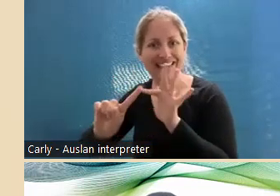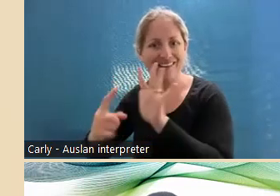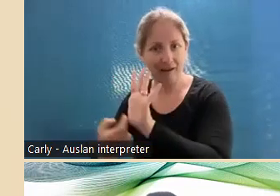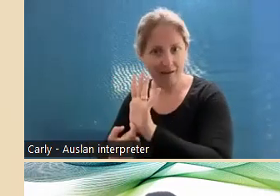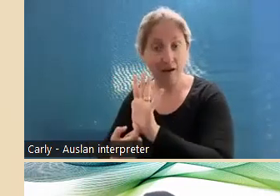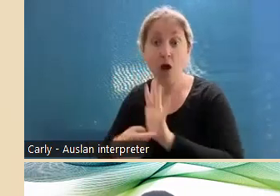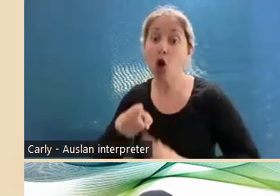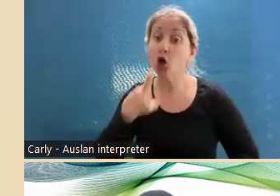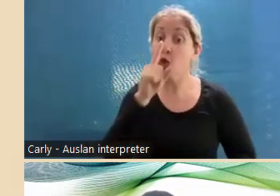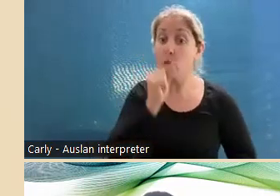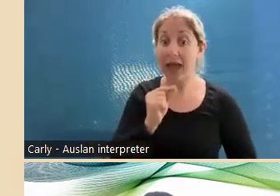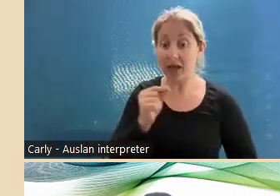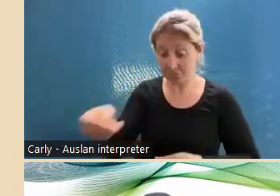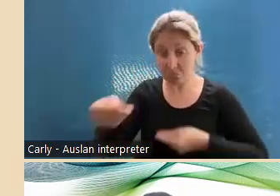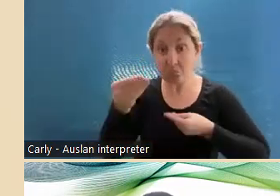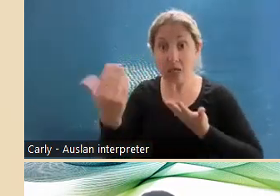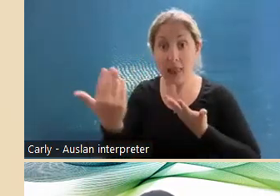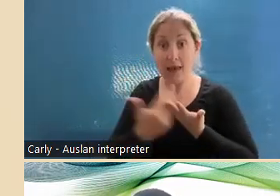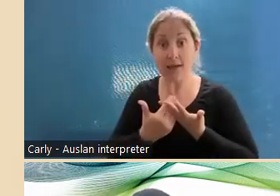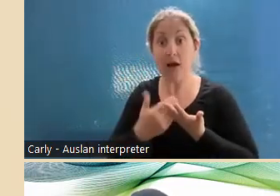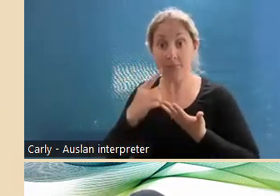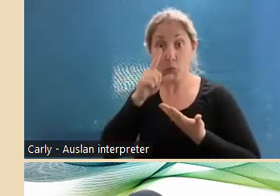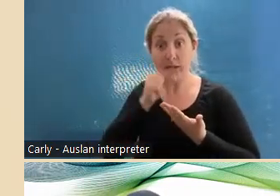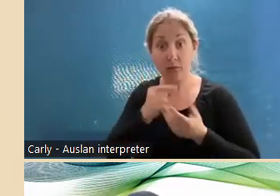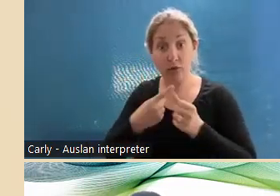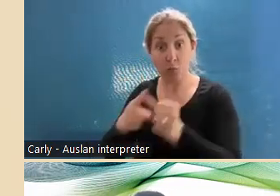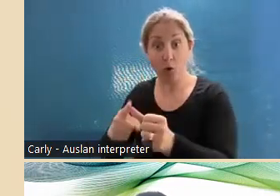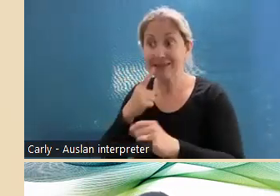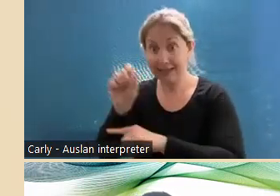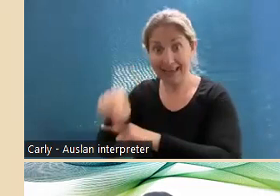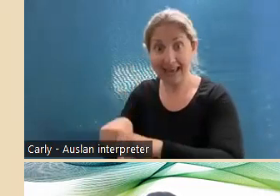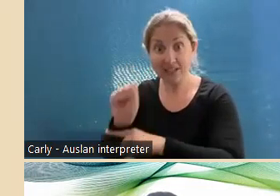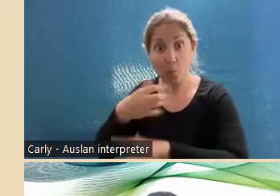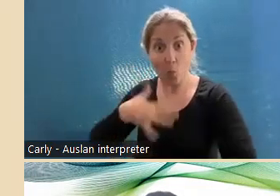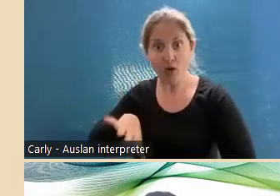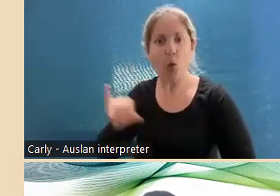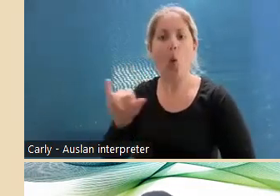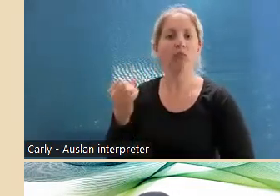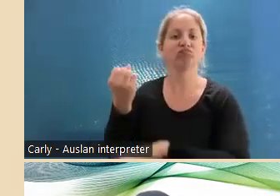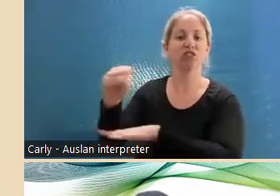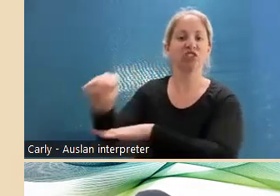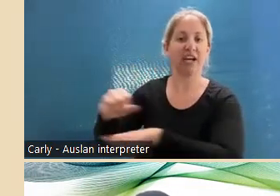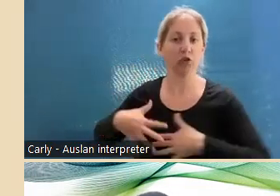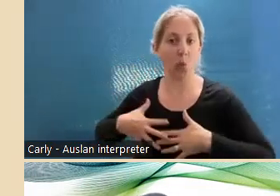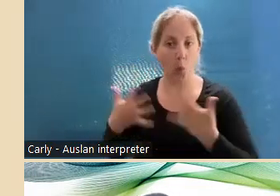respond to that letter accepting or rejecting the invitation, or you can seek further information